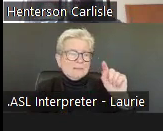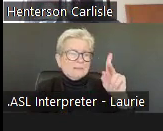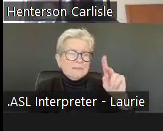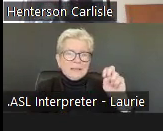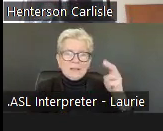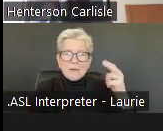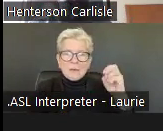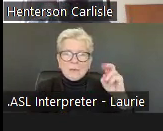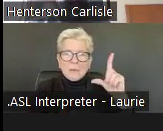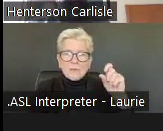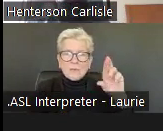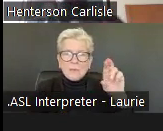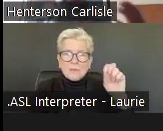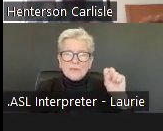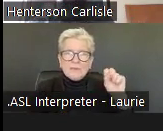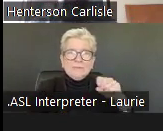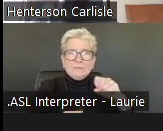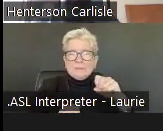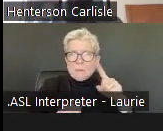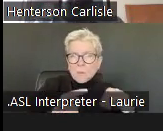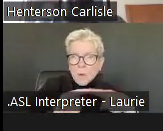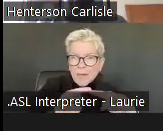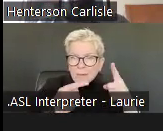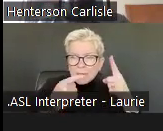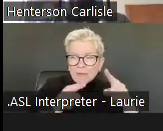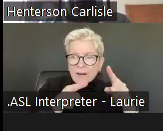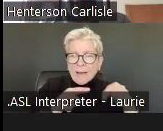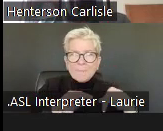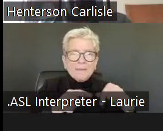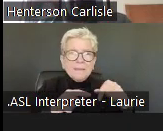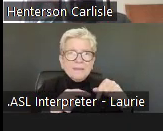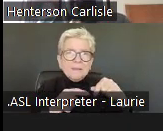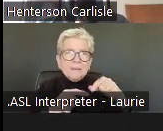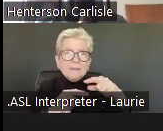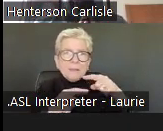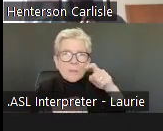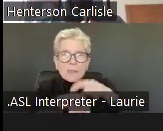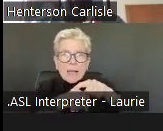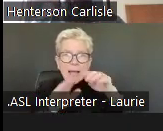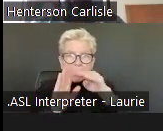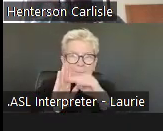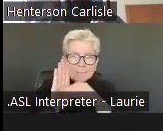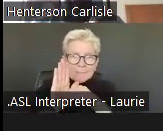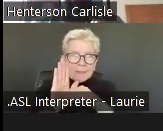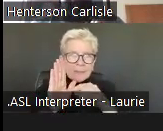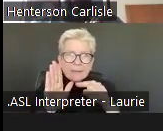What's going to be happening during the program so that parents are clear on that,so that they